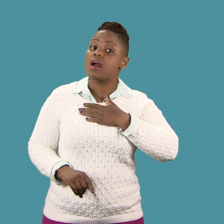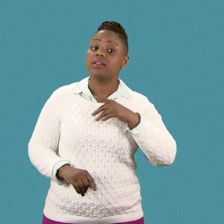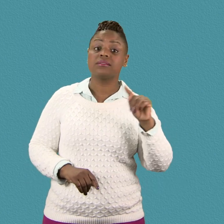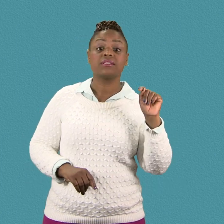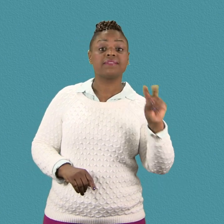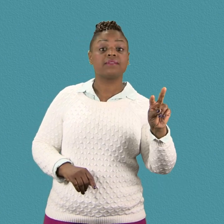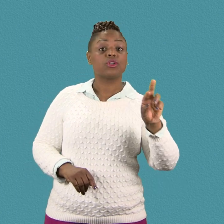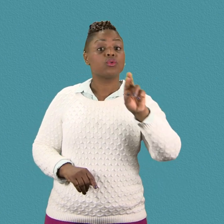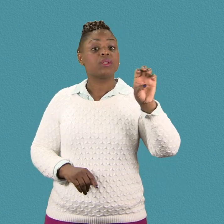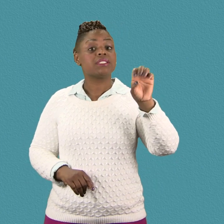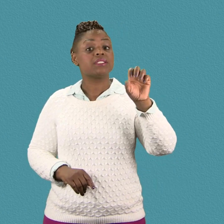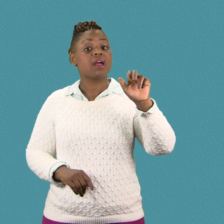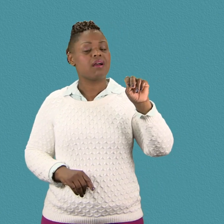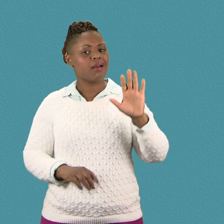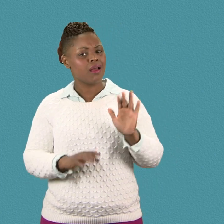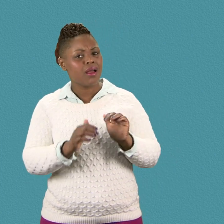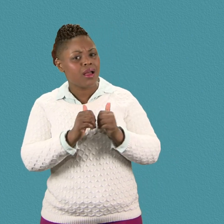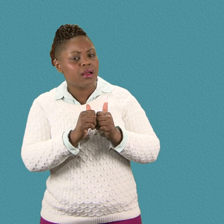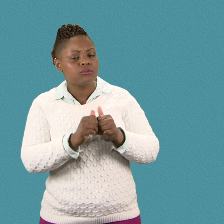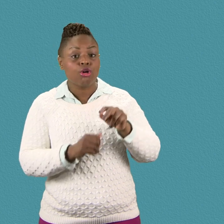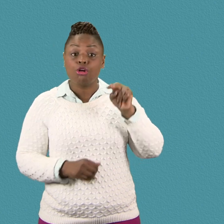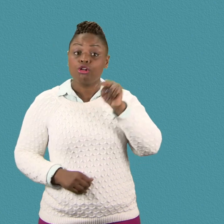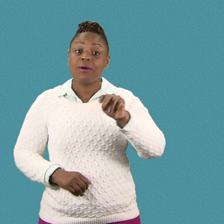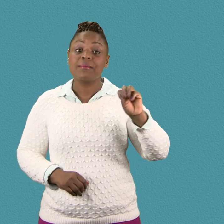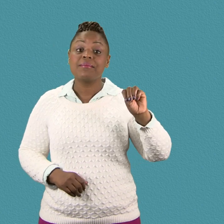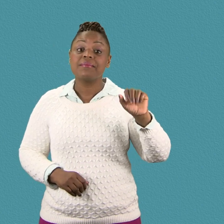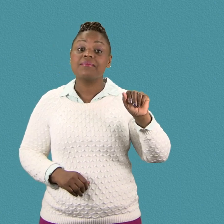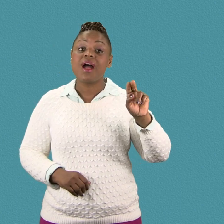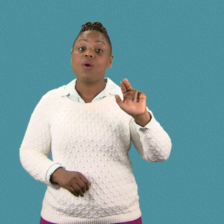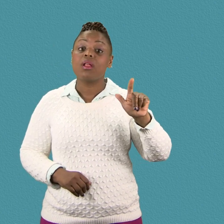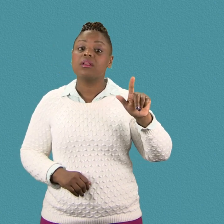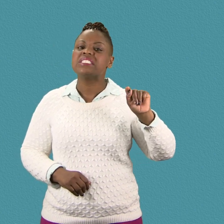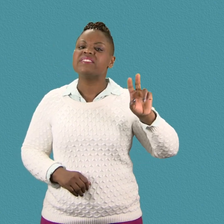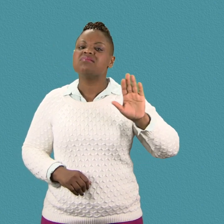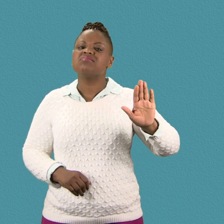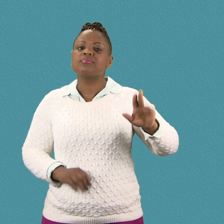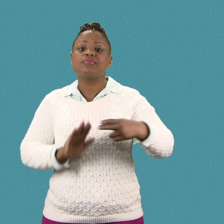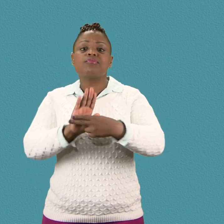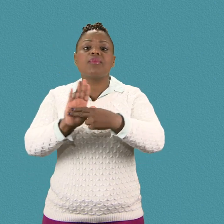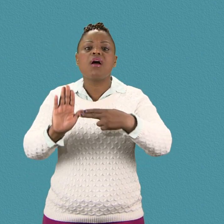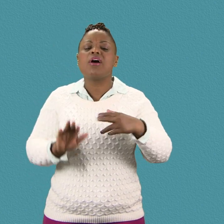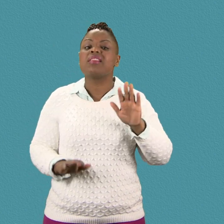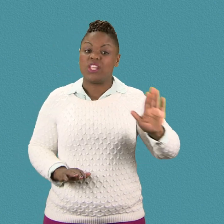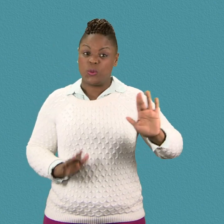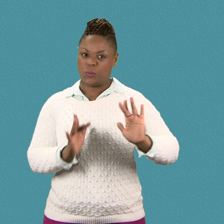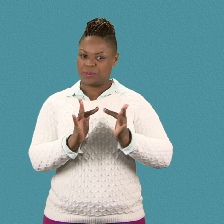Your TV owner's manual or manufacturer's website are also useful resources for how